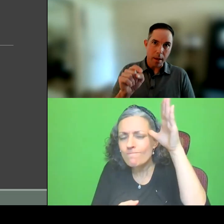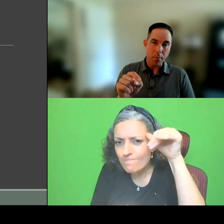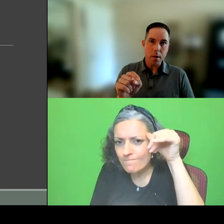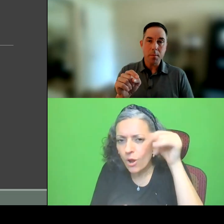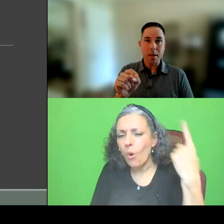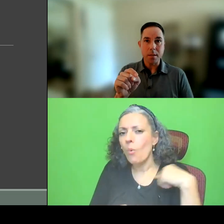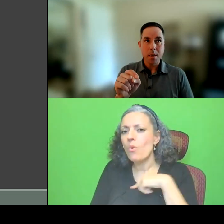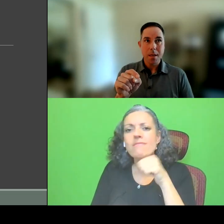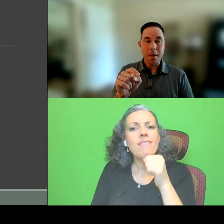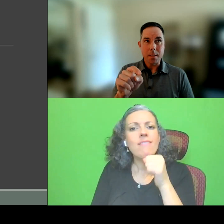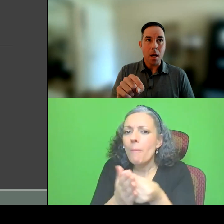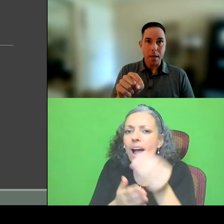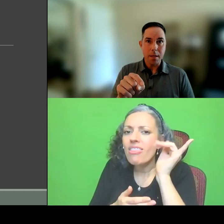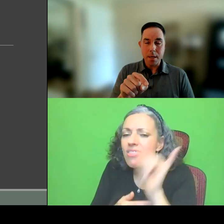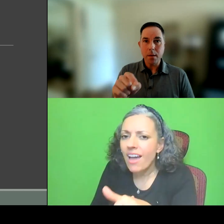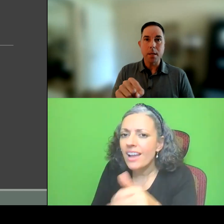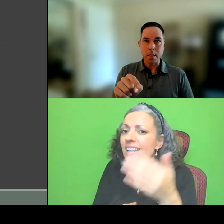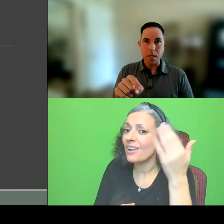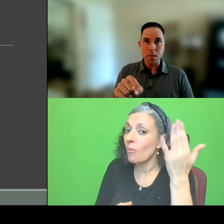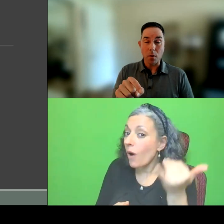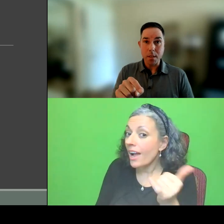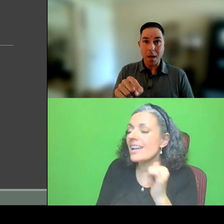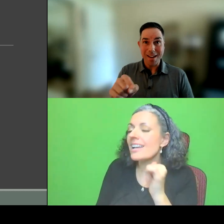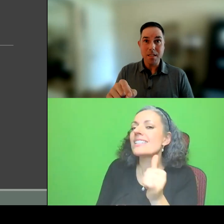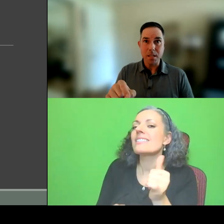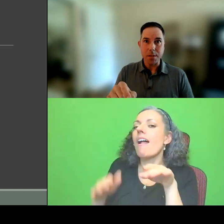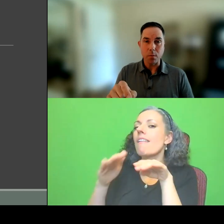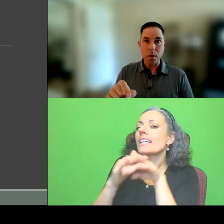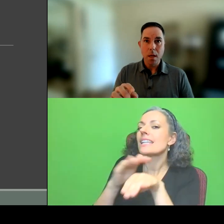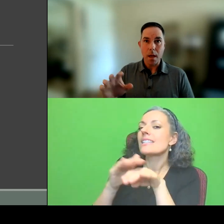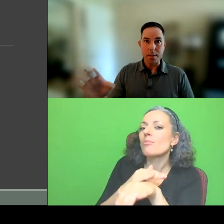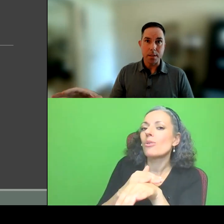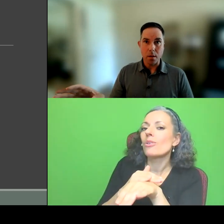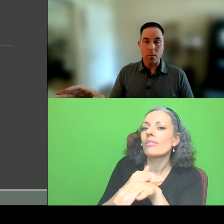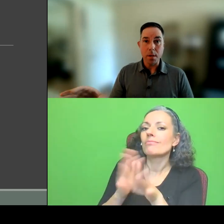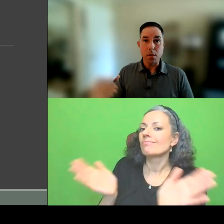buy that product because it's not nearly as accessible or it's not as accessible as this other?